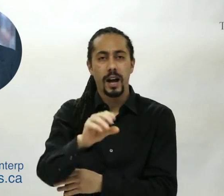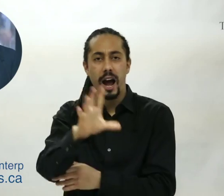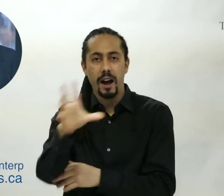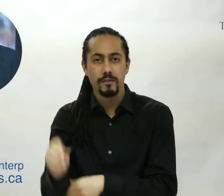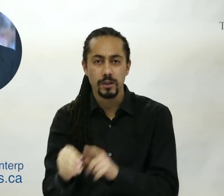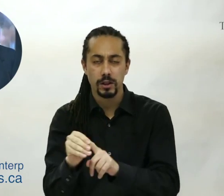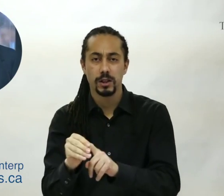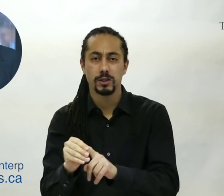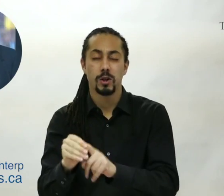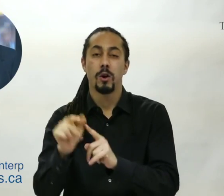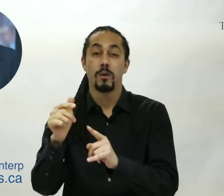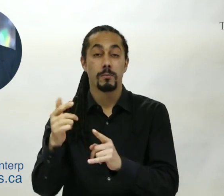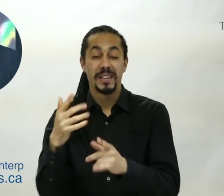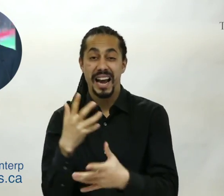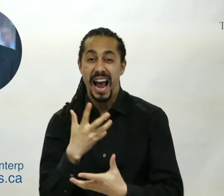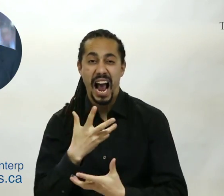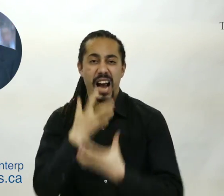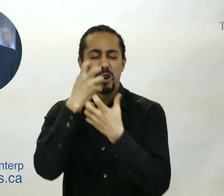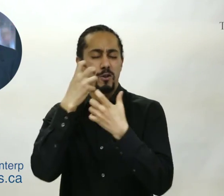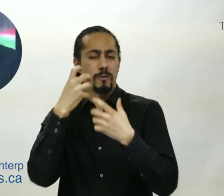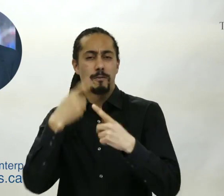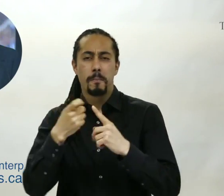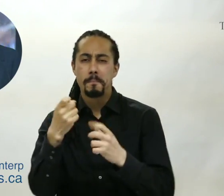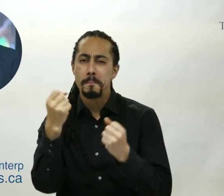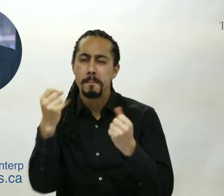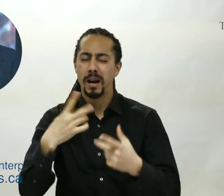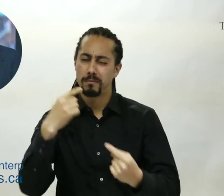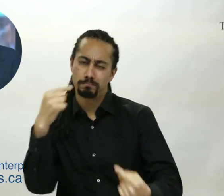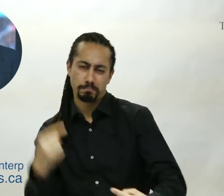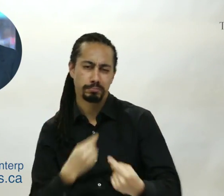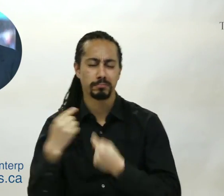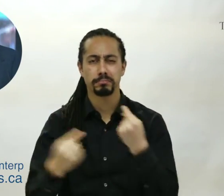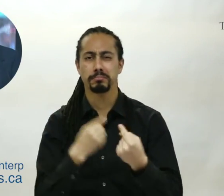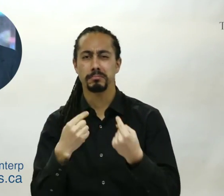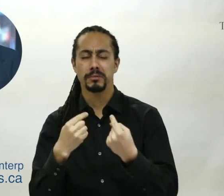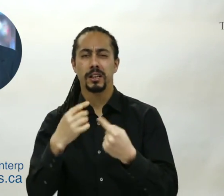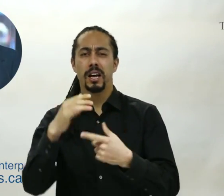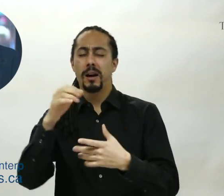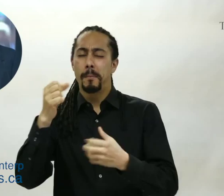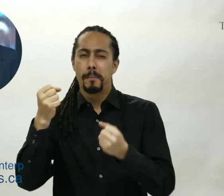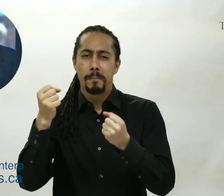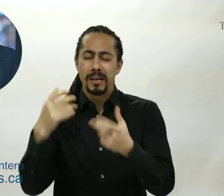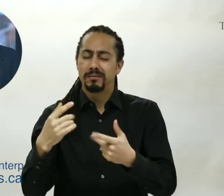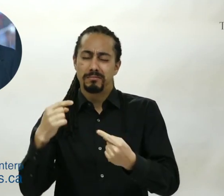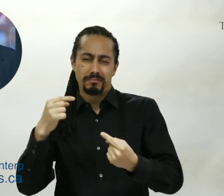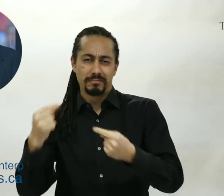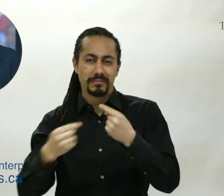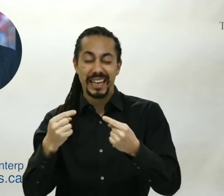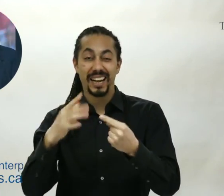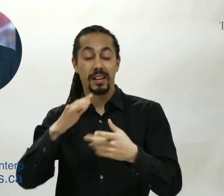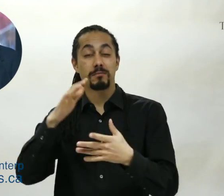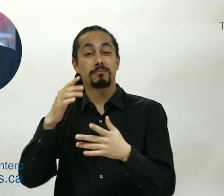a thousand indignities, a thousand unremembered moments